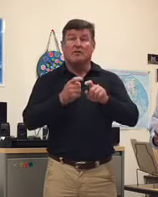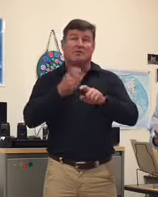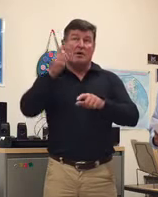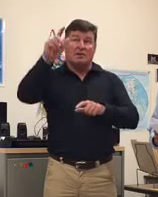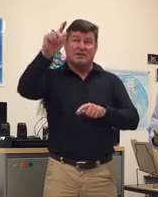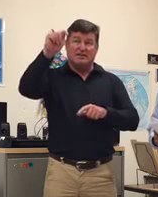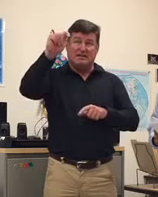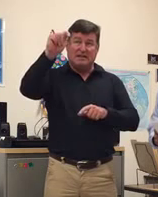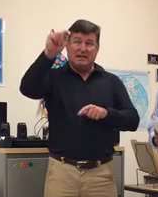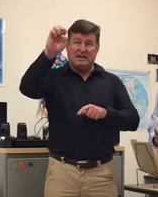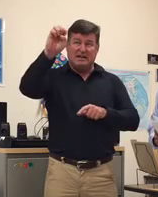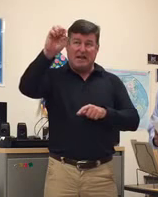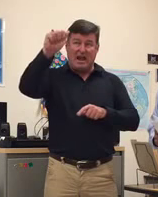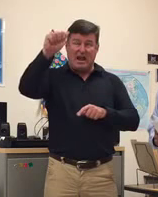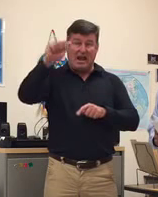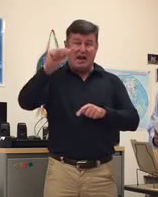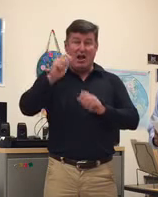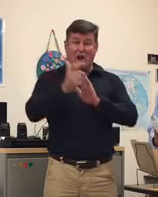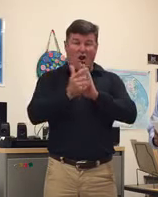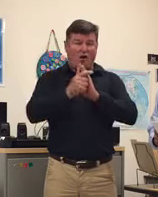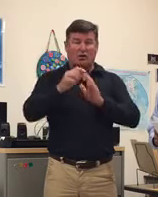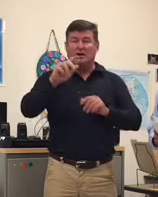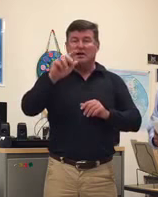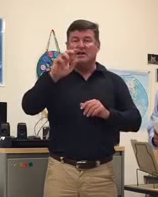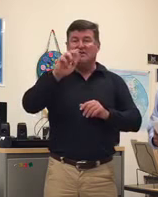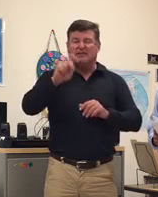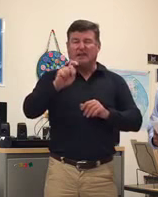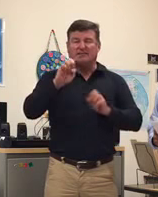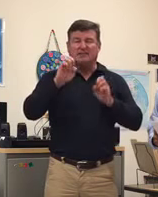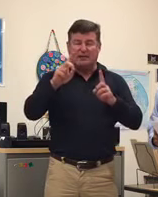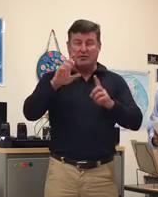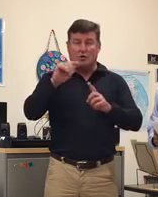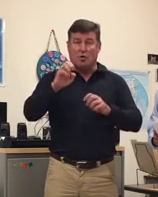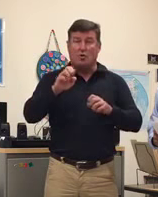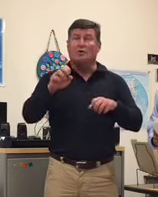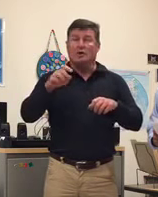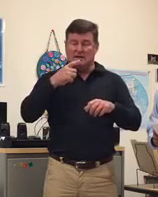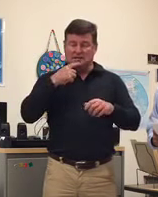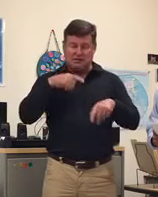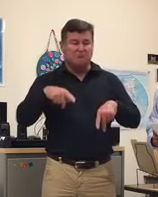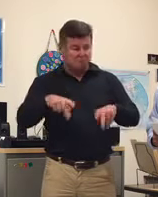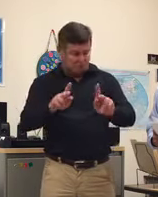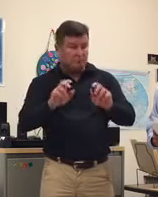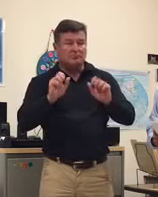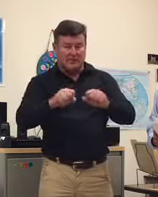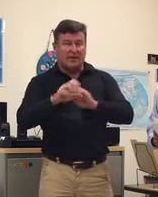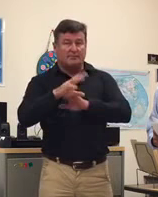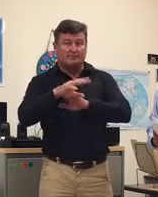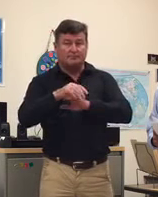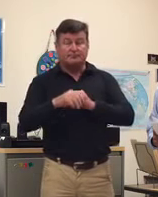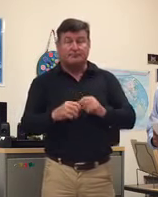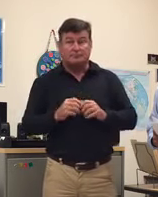It allows under the Texas education code for the video monitoring of special education classrooms.